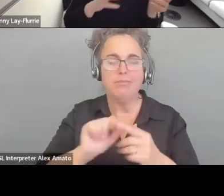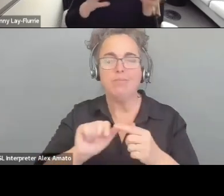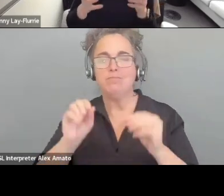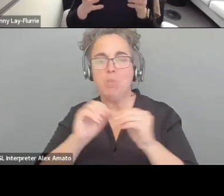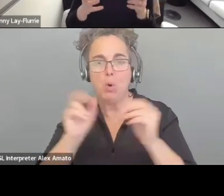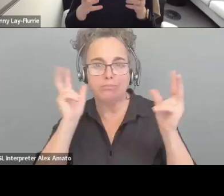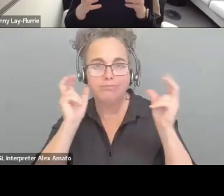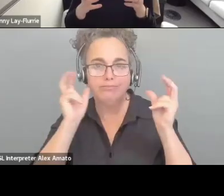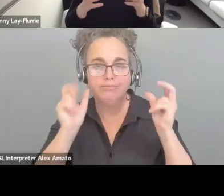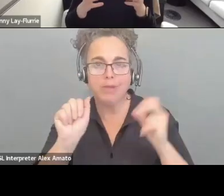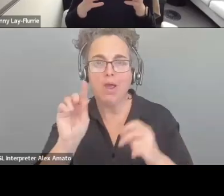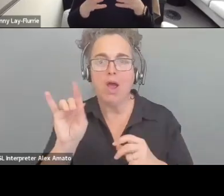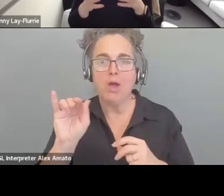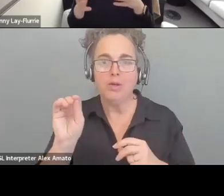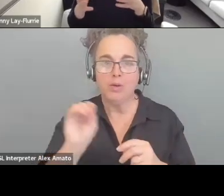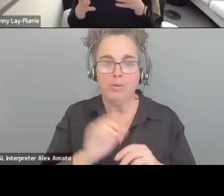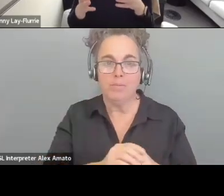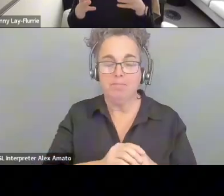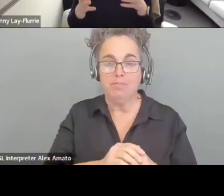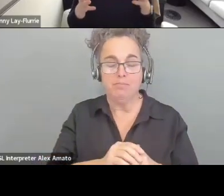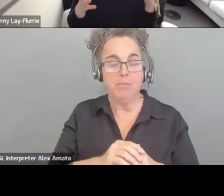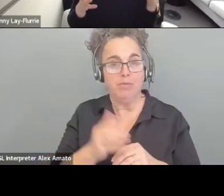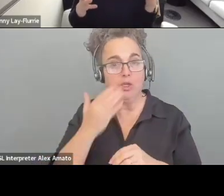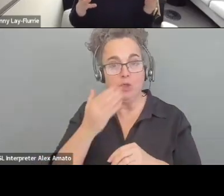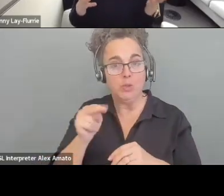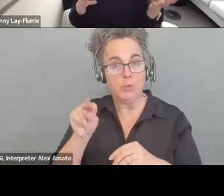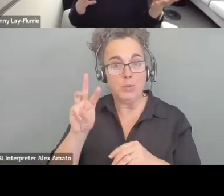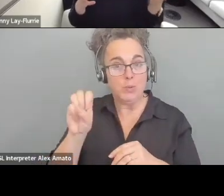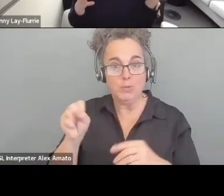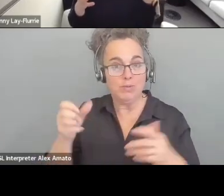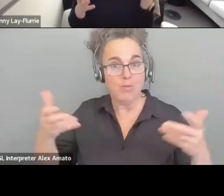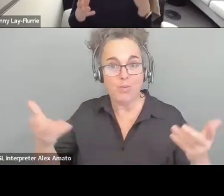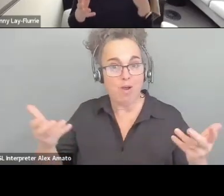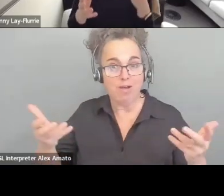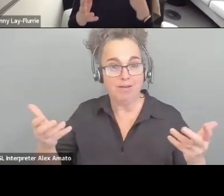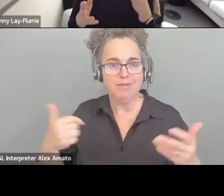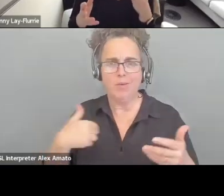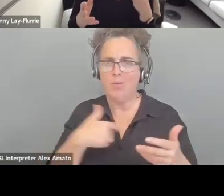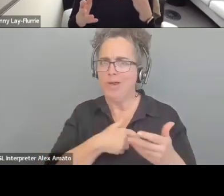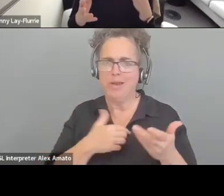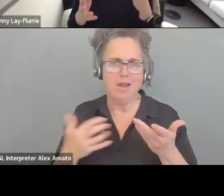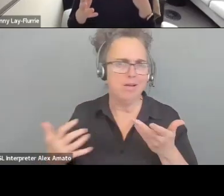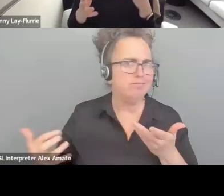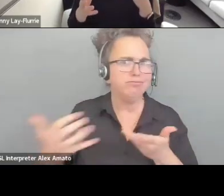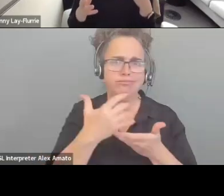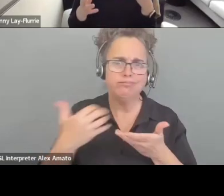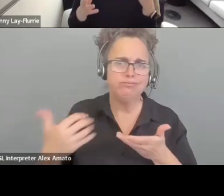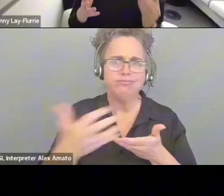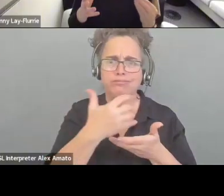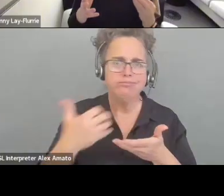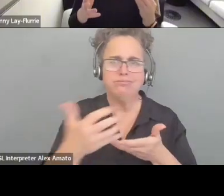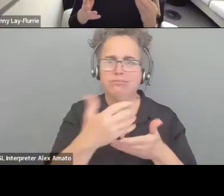The great news is that that gives us the capability to breathe in far more data sets very,